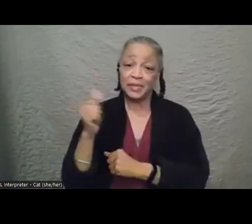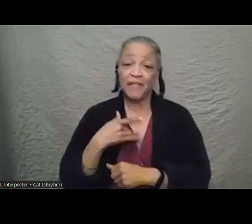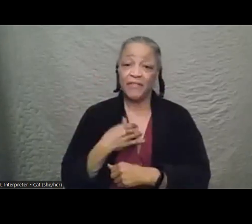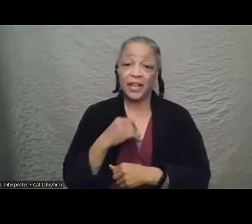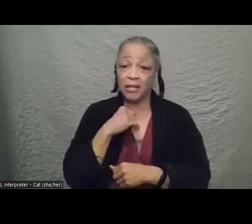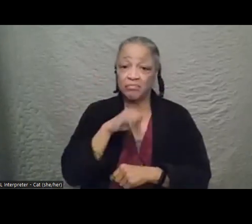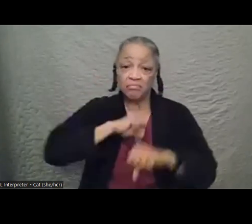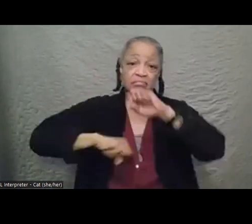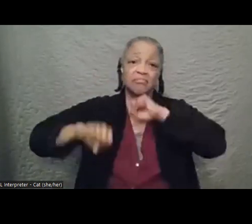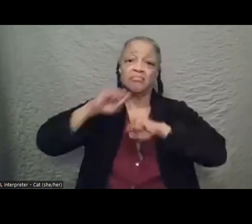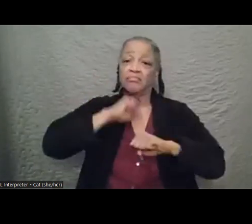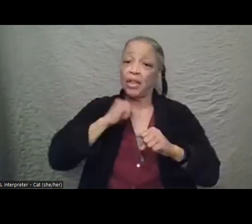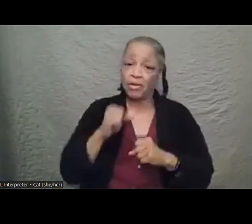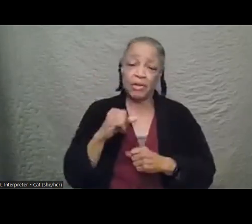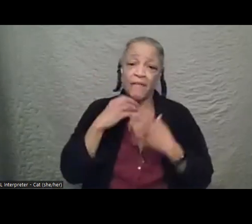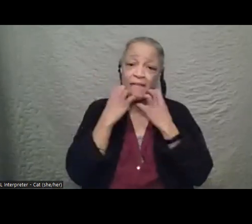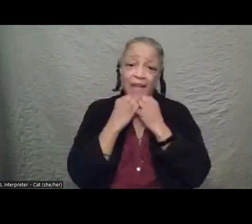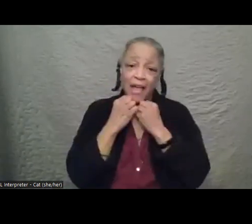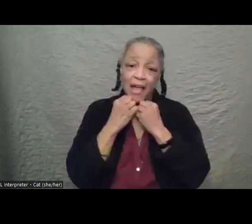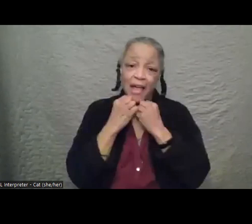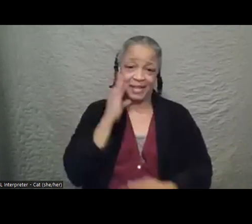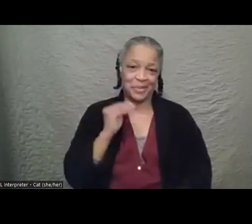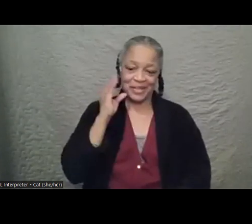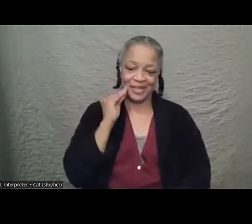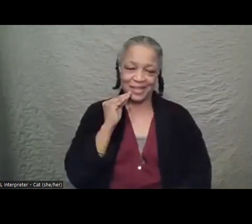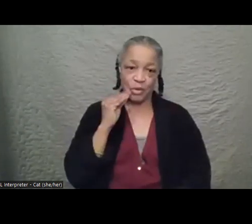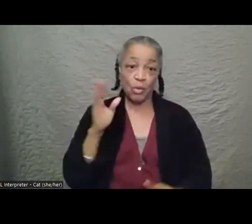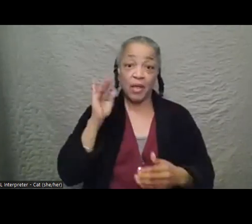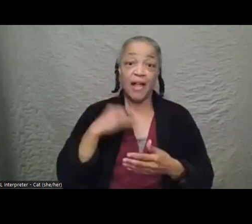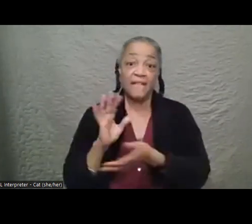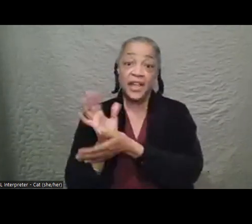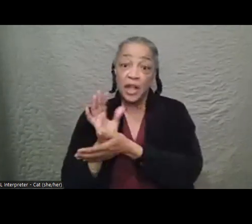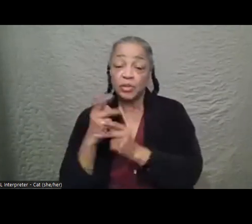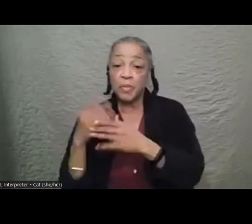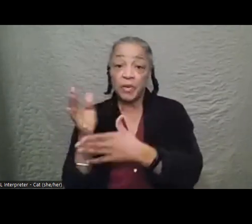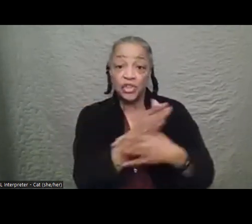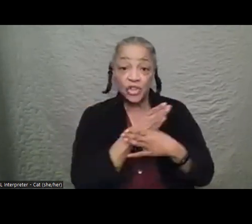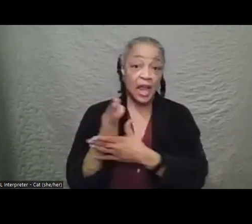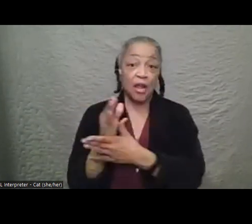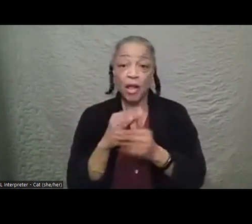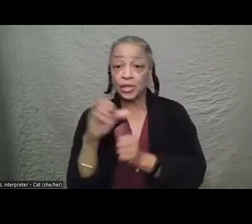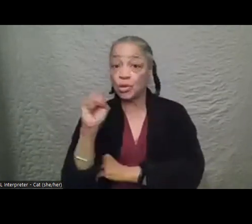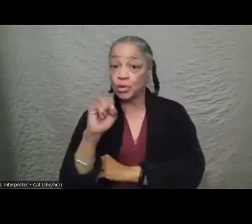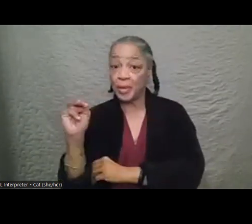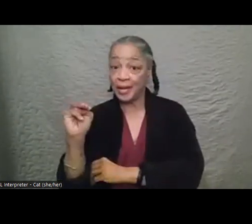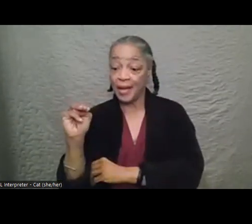So, share those stories food we have videos folks can share on social media, you can share